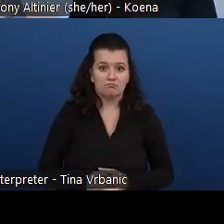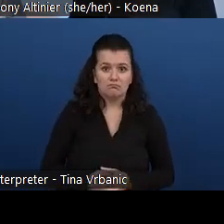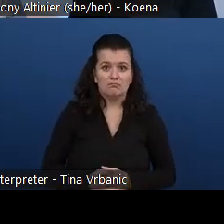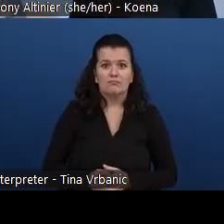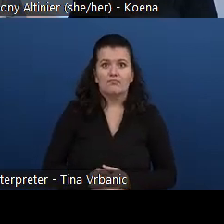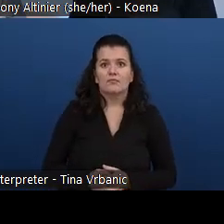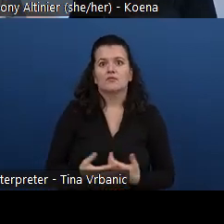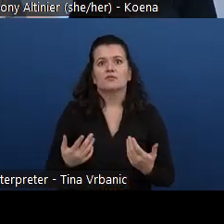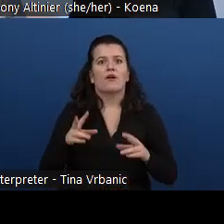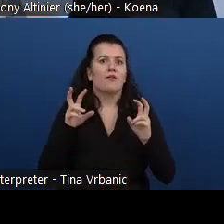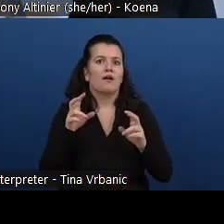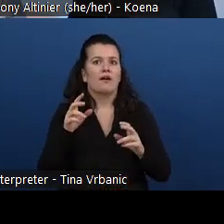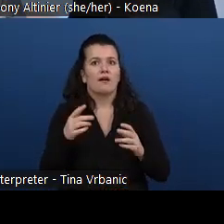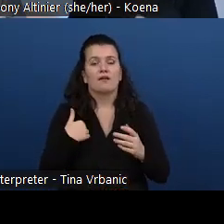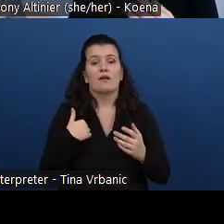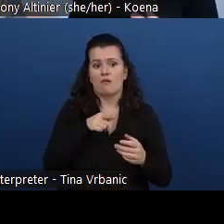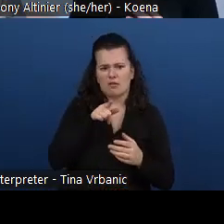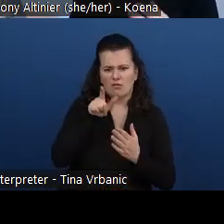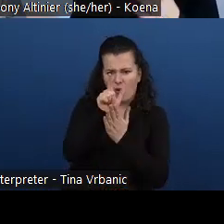They finally gave it.